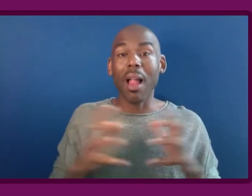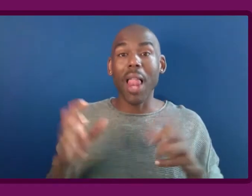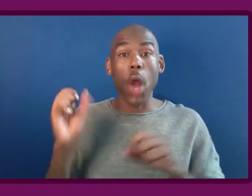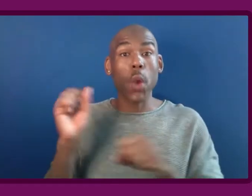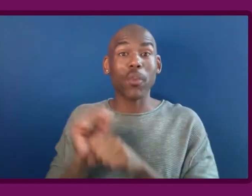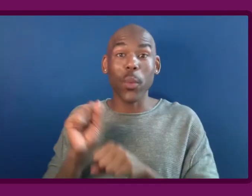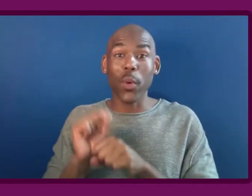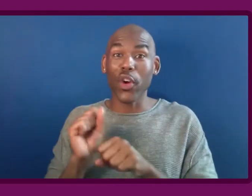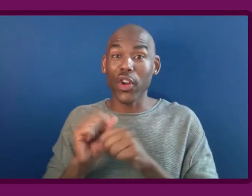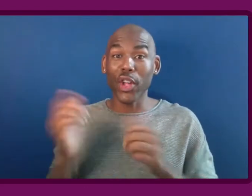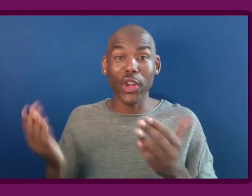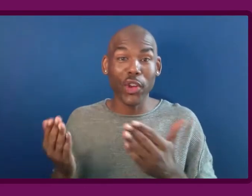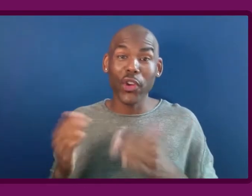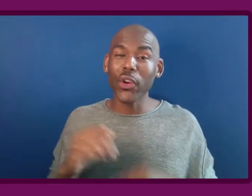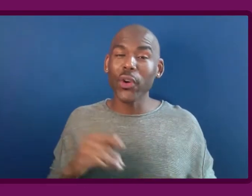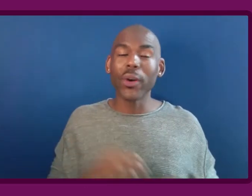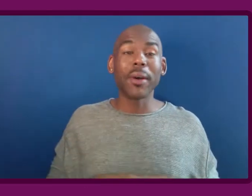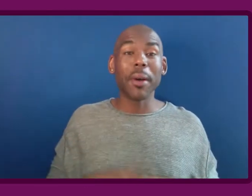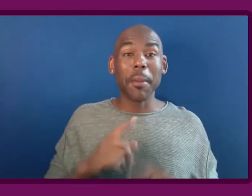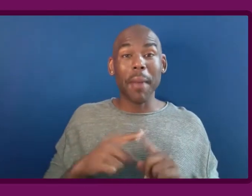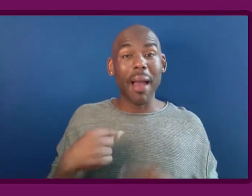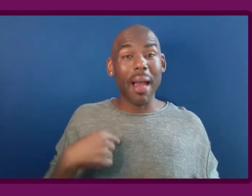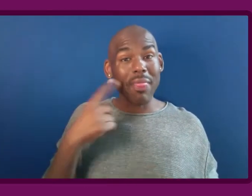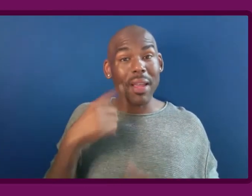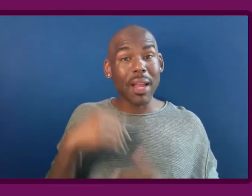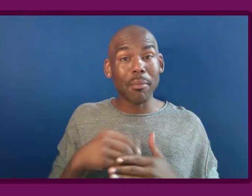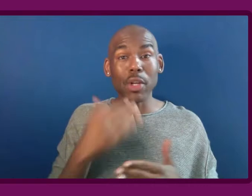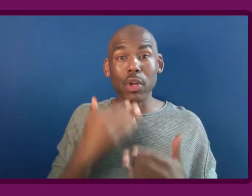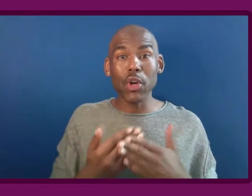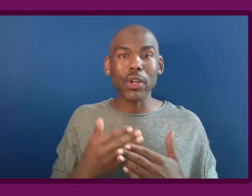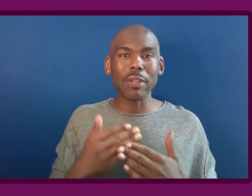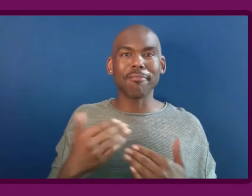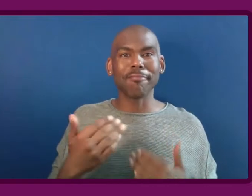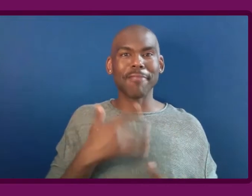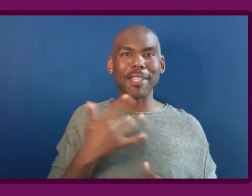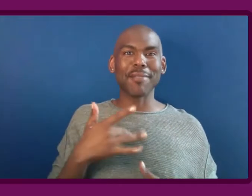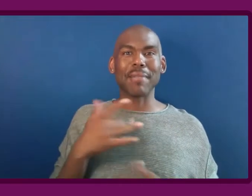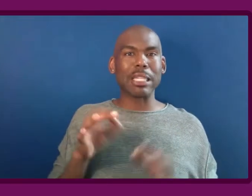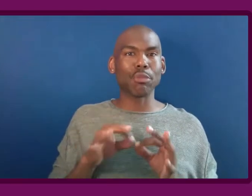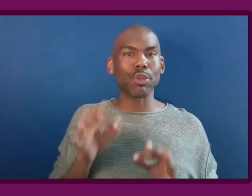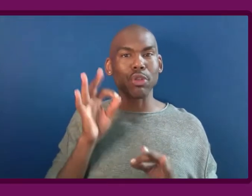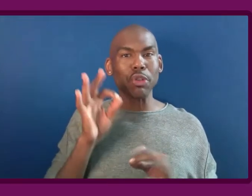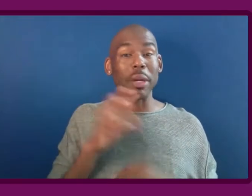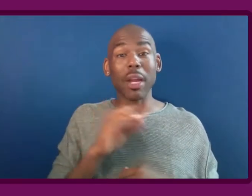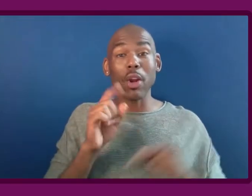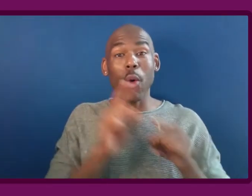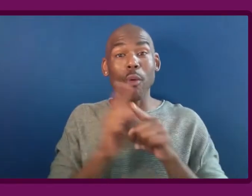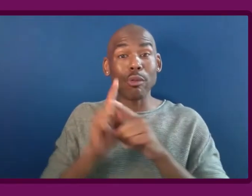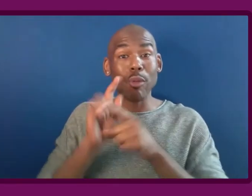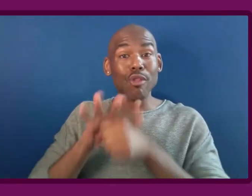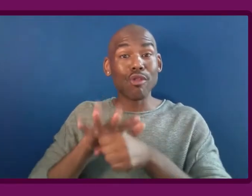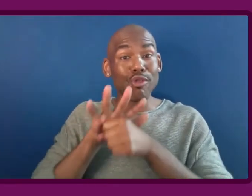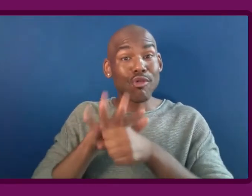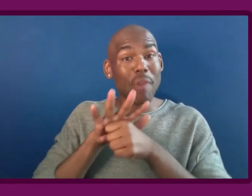A lot of work over here, but I think I'm in good spirits. Also, the stress,